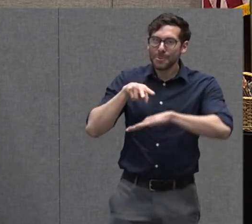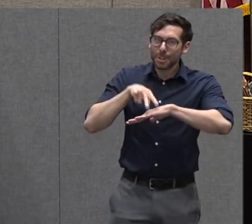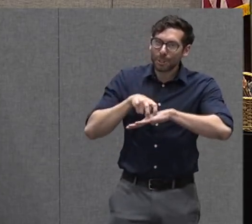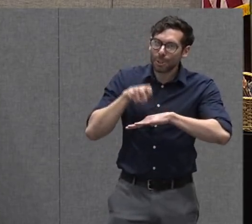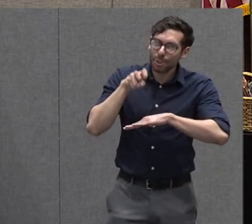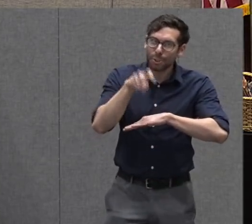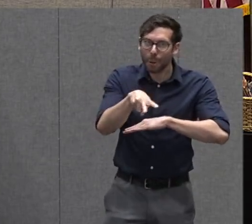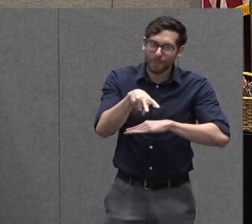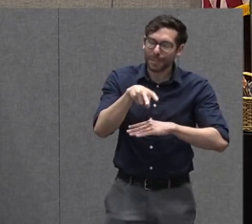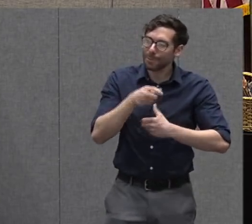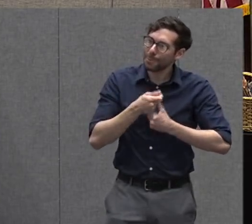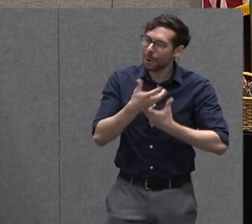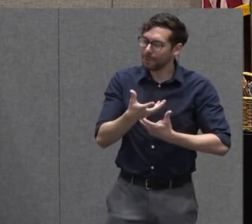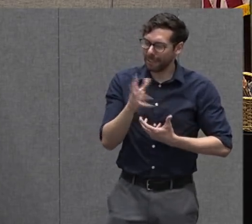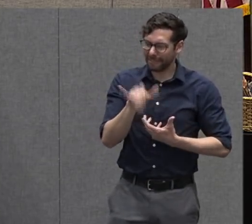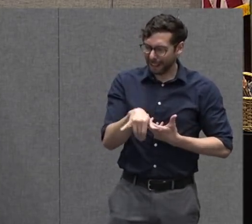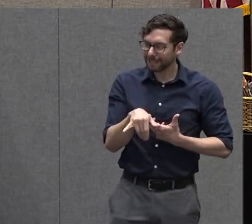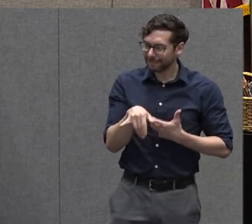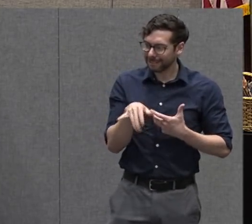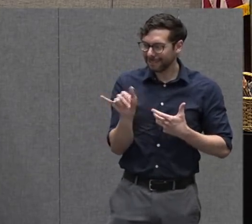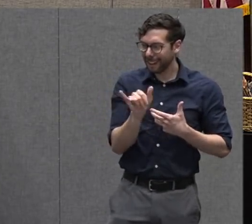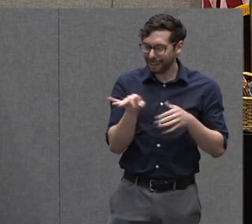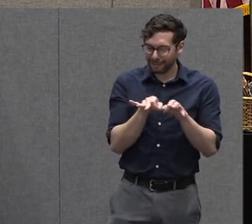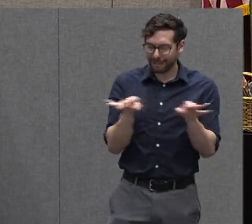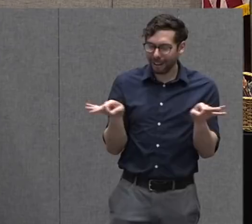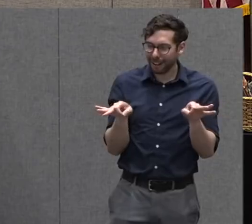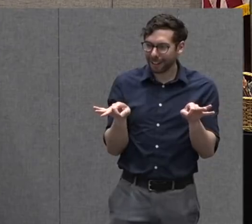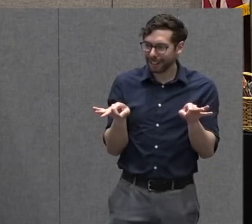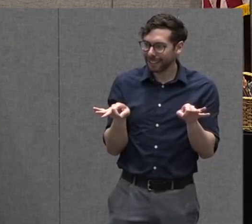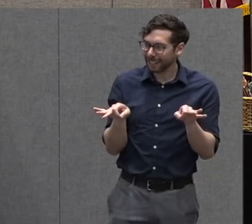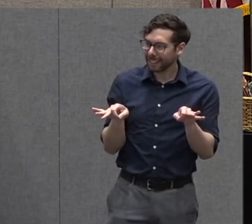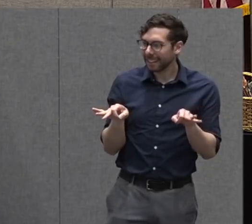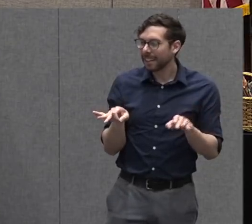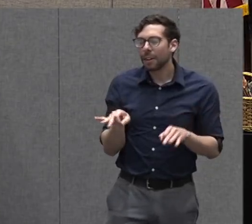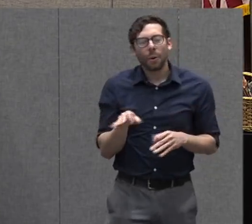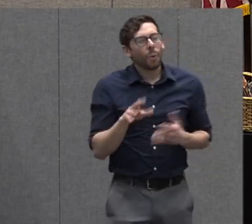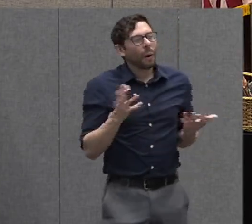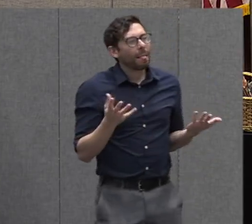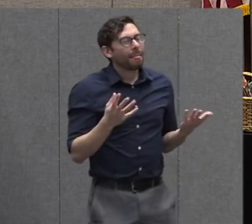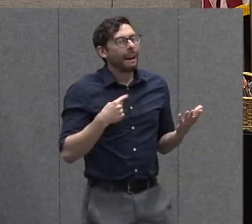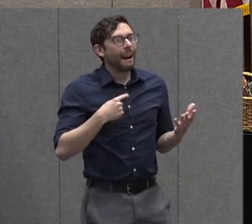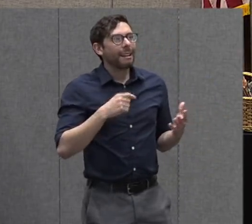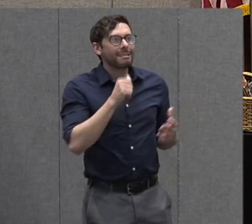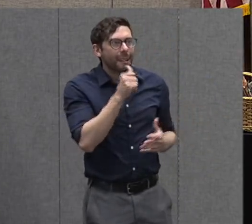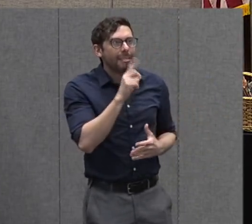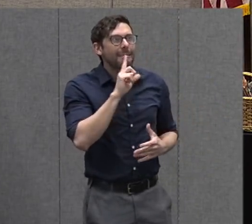[Miss Martindale] Right. [Mr. R] I mean, I didn't have my daughter hold a book and I jumped at it. That it wasn't literal. [Miss Martindale] Okay, good.